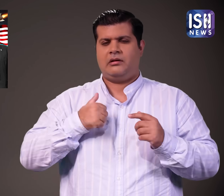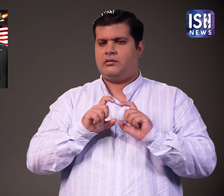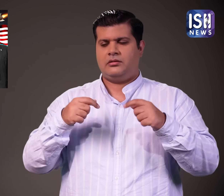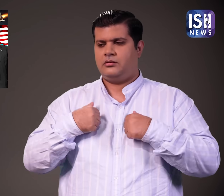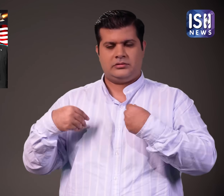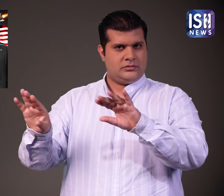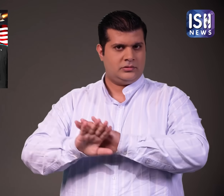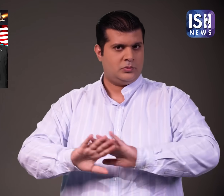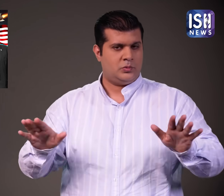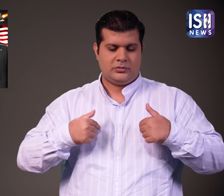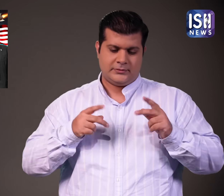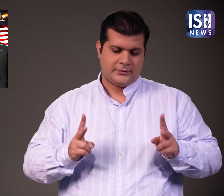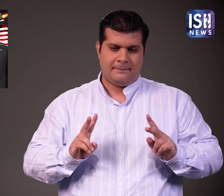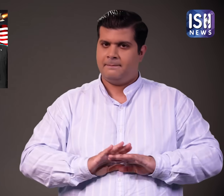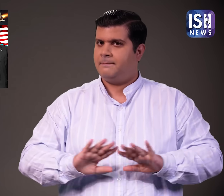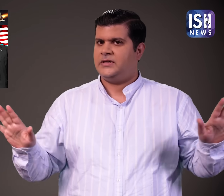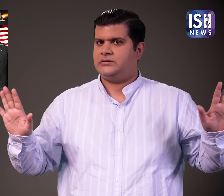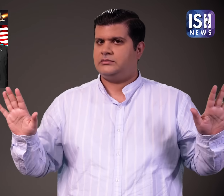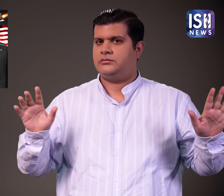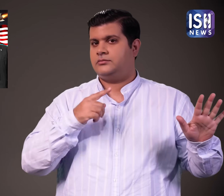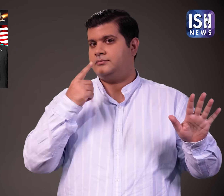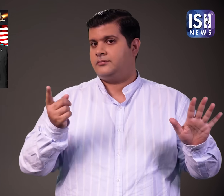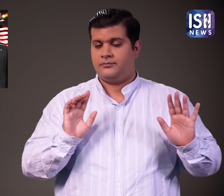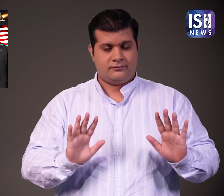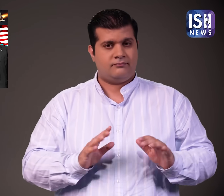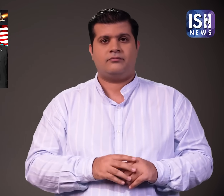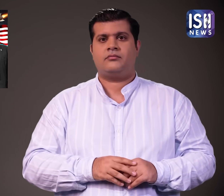Canada stands strong against agreeing to come under U.S.' control.